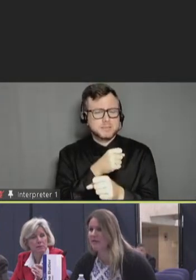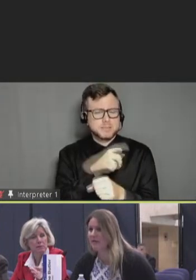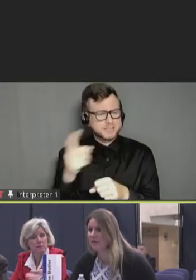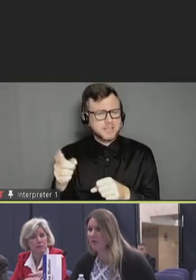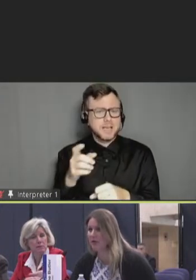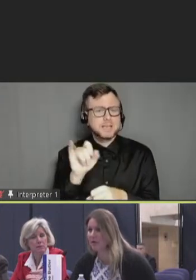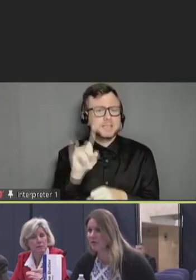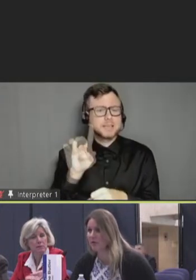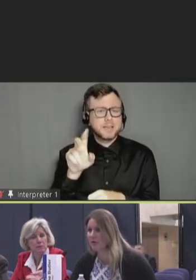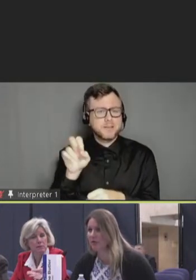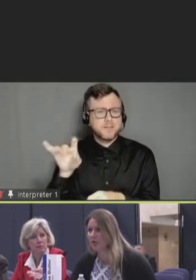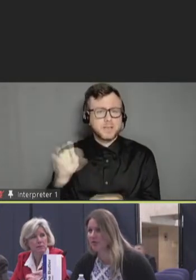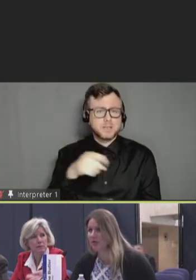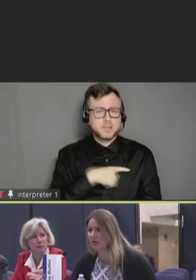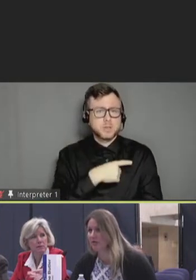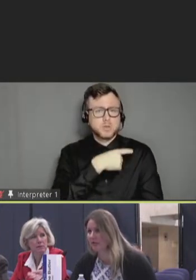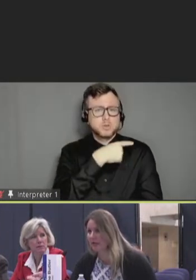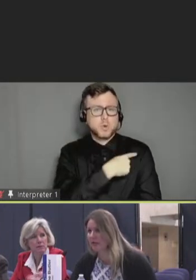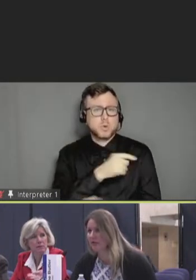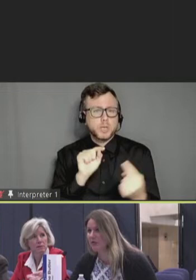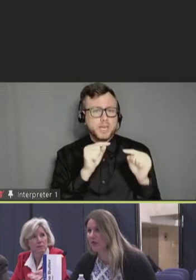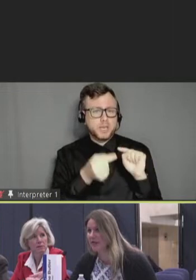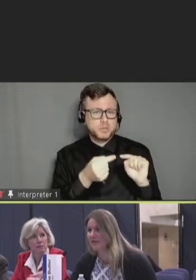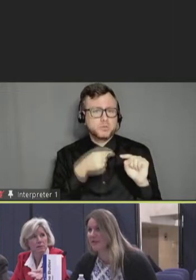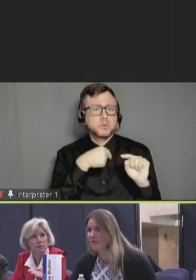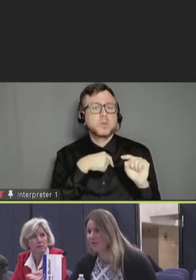are SIRVA, shoulder injury related to vaccine administration.